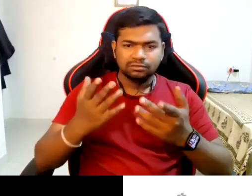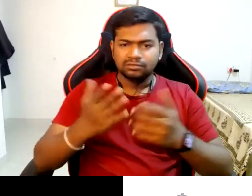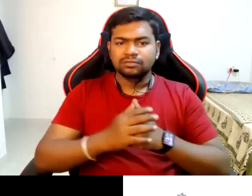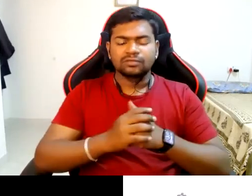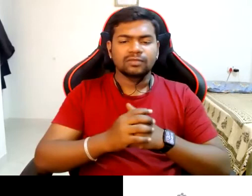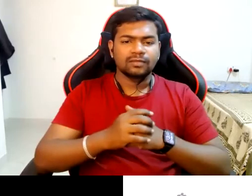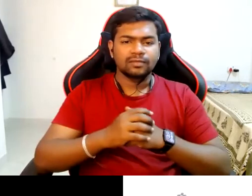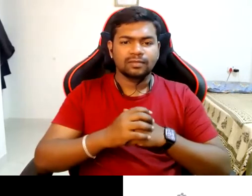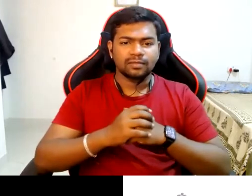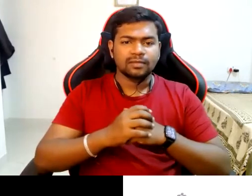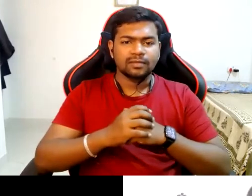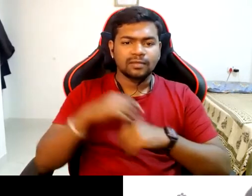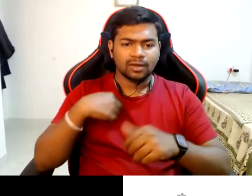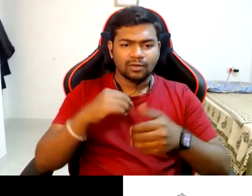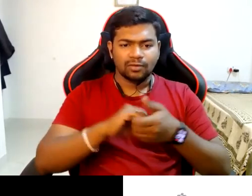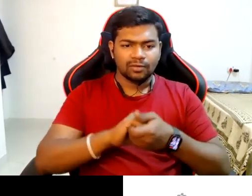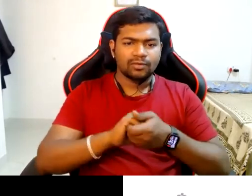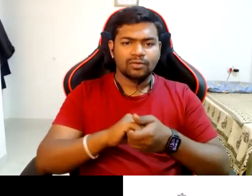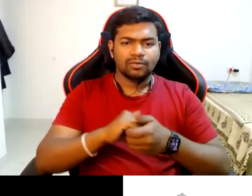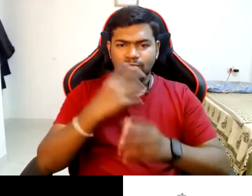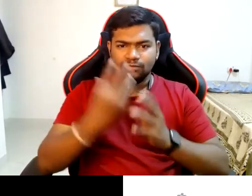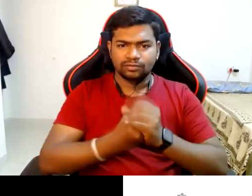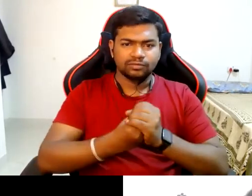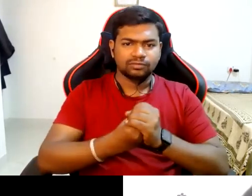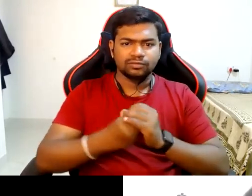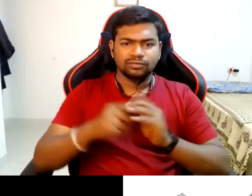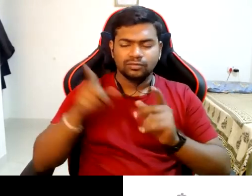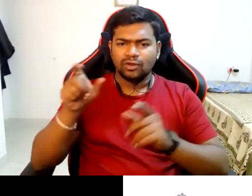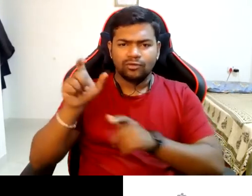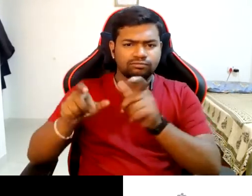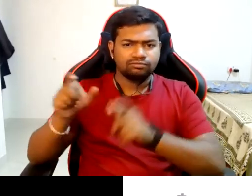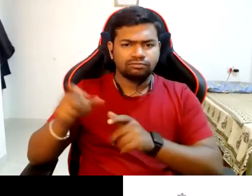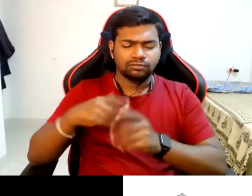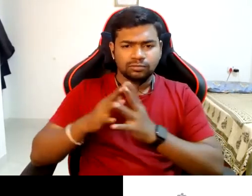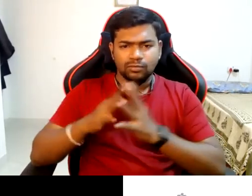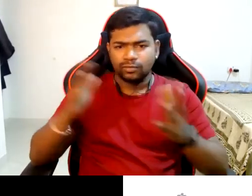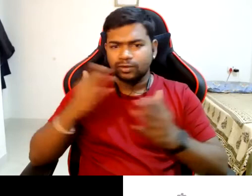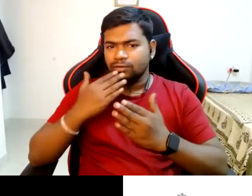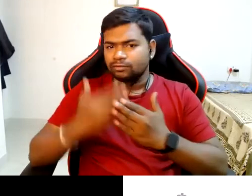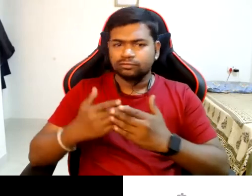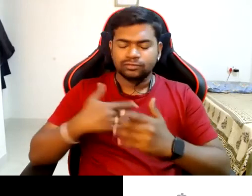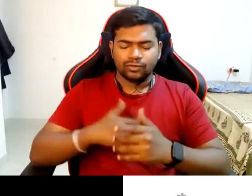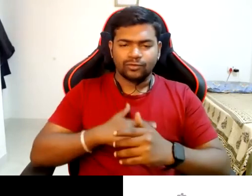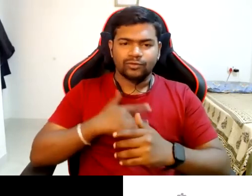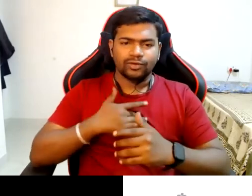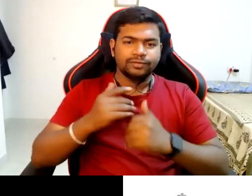I so so much got help from my friend that i have no words to describe them. today. and i am infinitely grateful to them